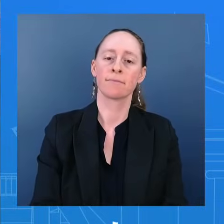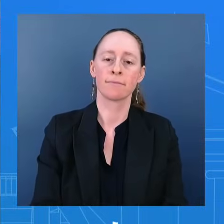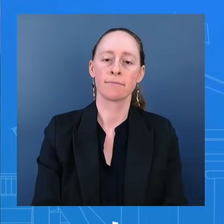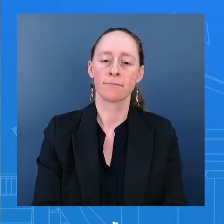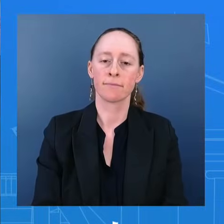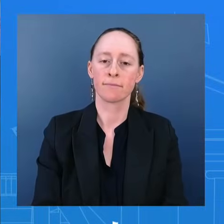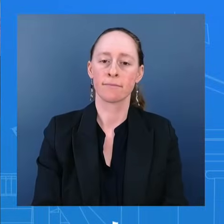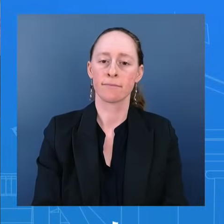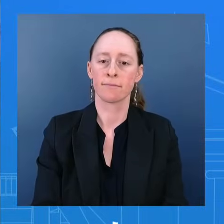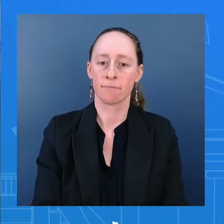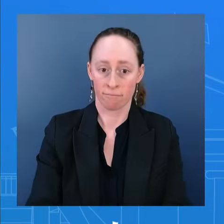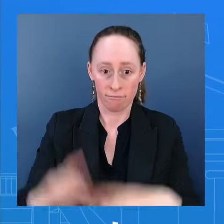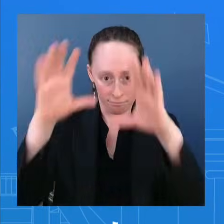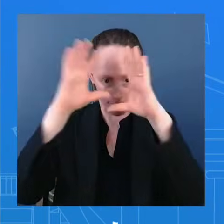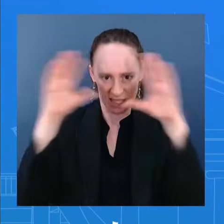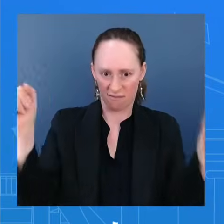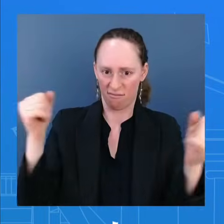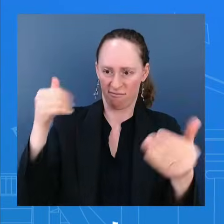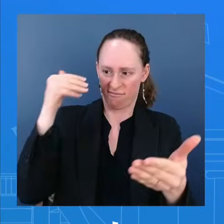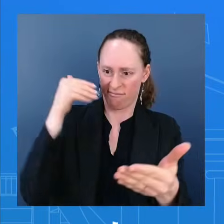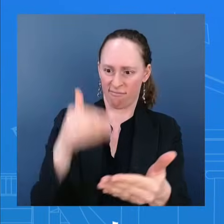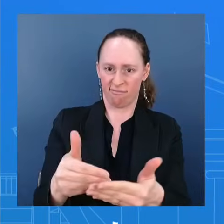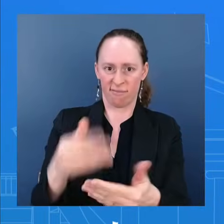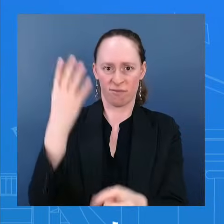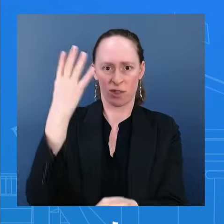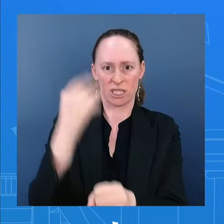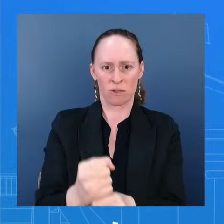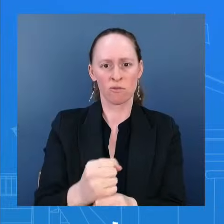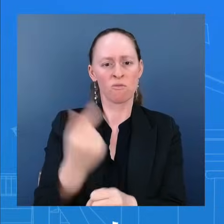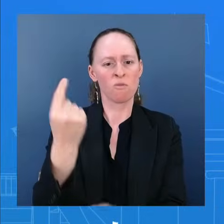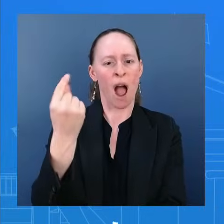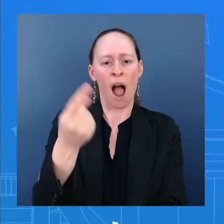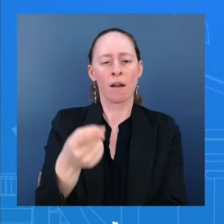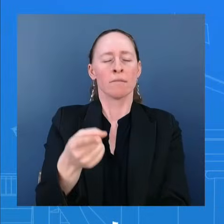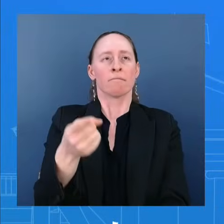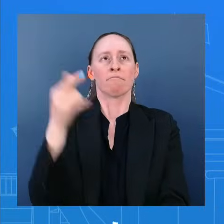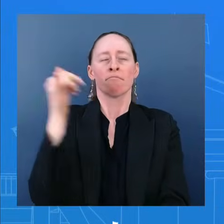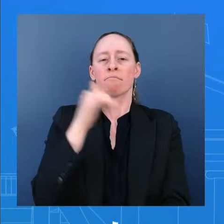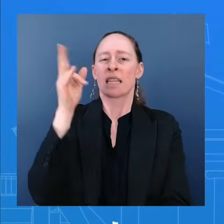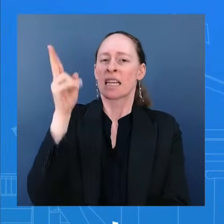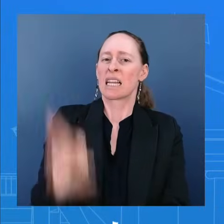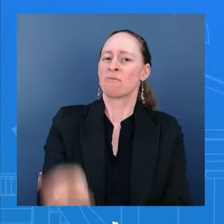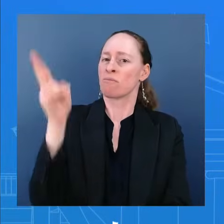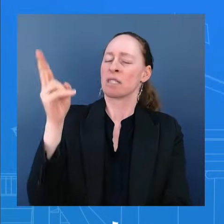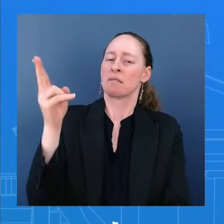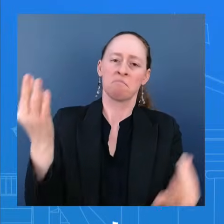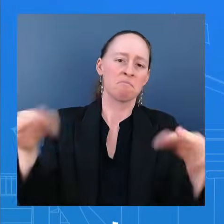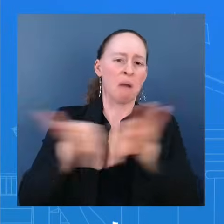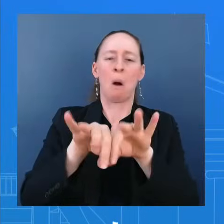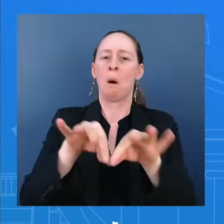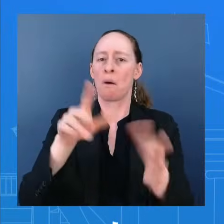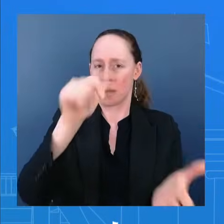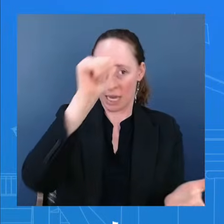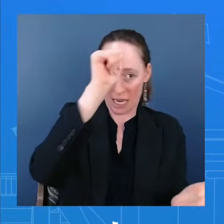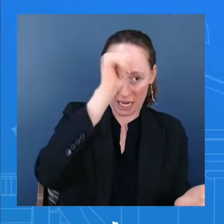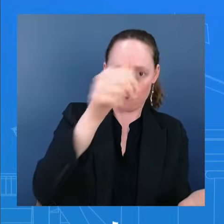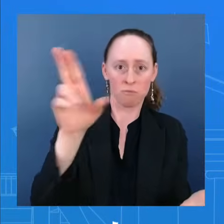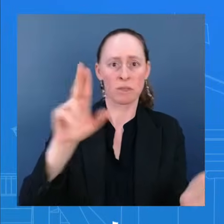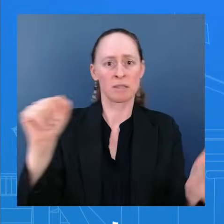Mr. Kirby: The president is very proud of the way in which our bilateral relationship with India has transformed during his administration.